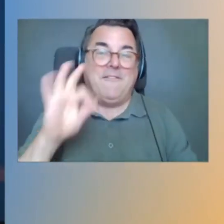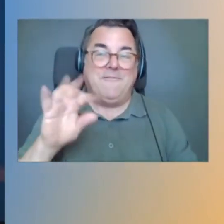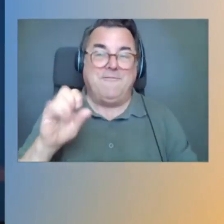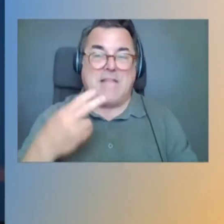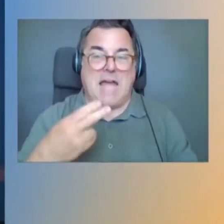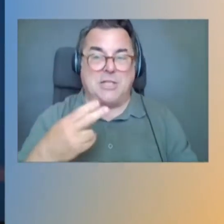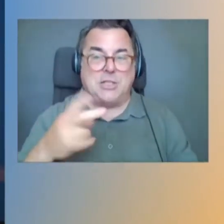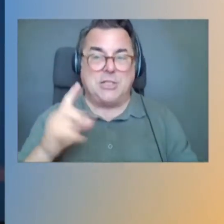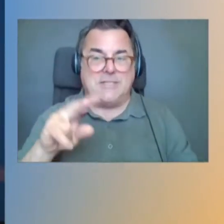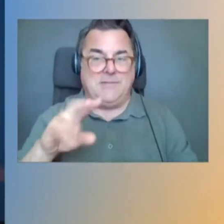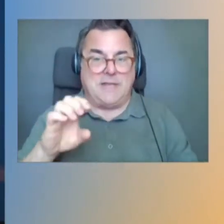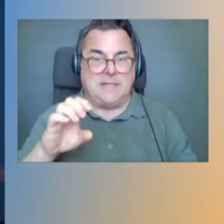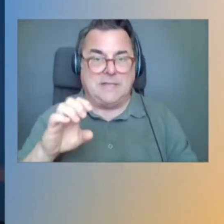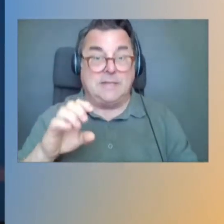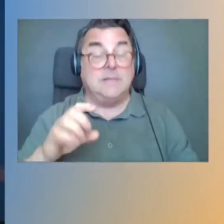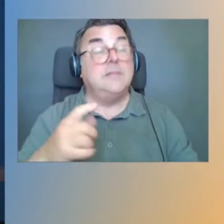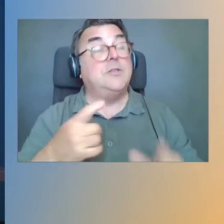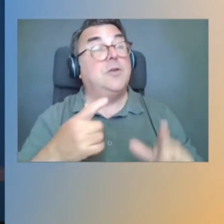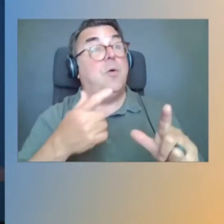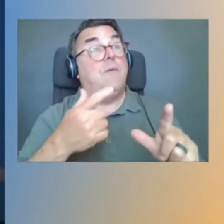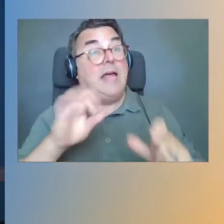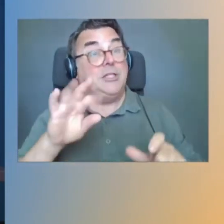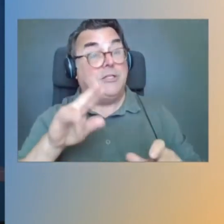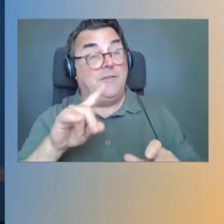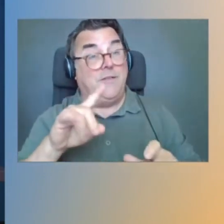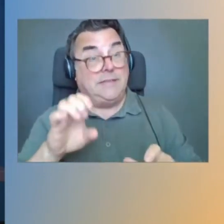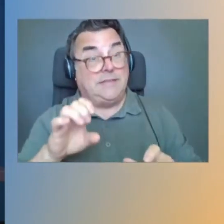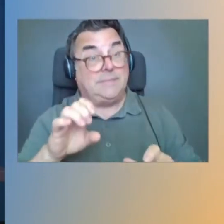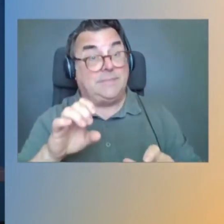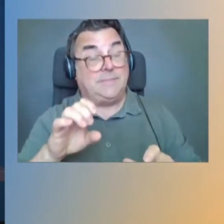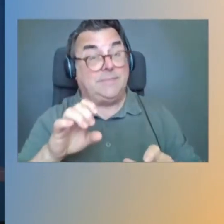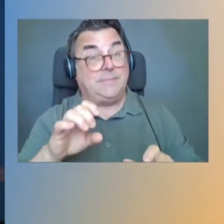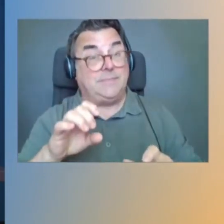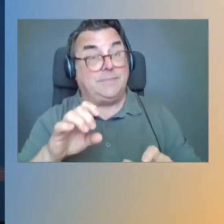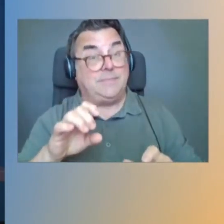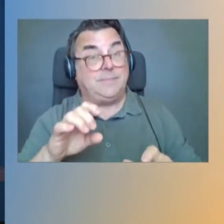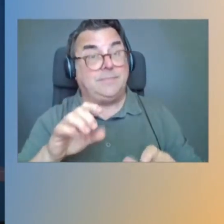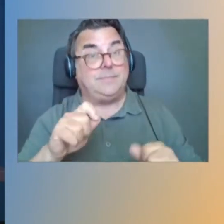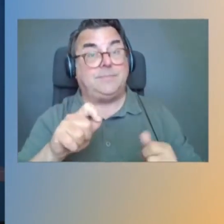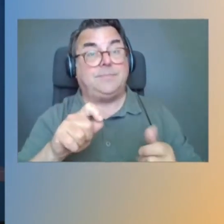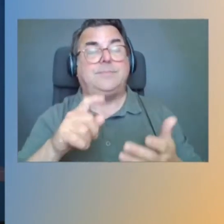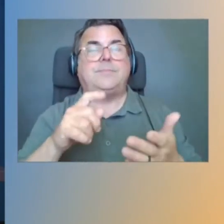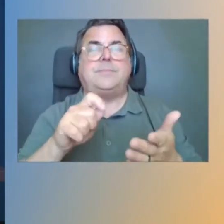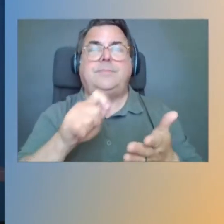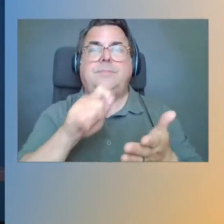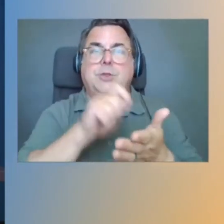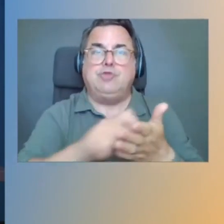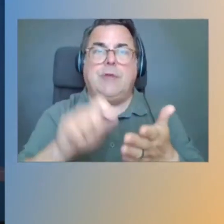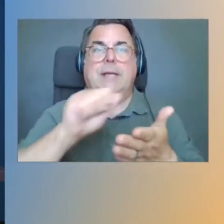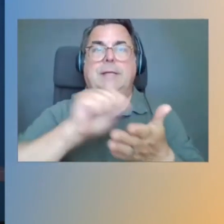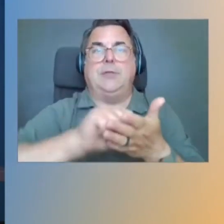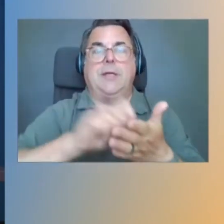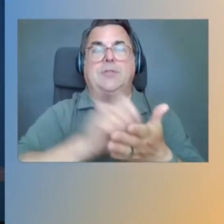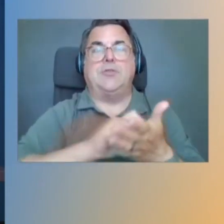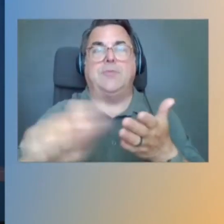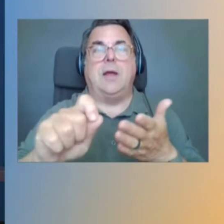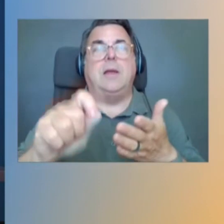of flash devices is that you can write, erase, and rewrite only for a limited amount of time.